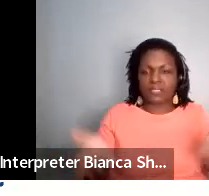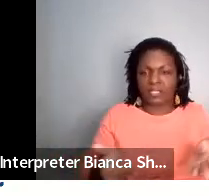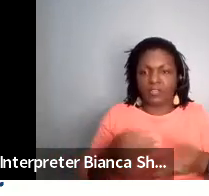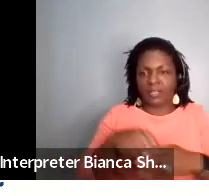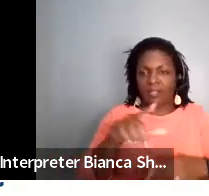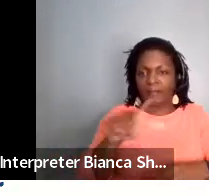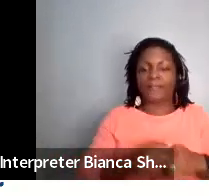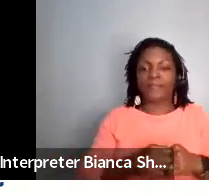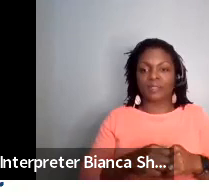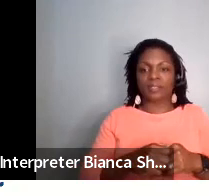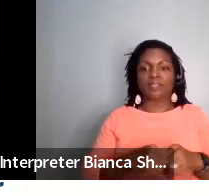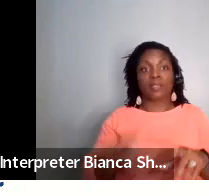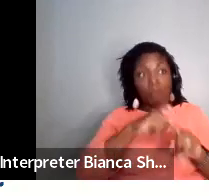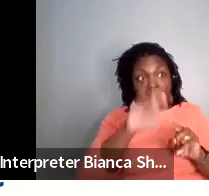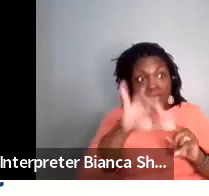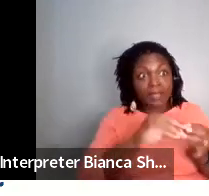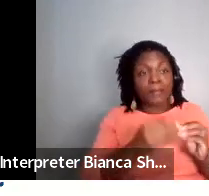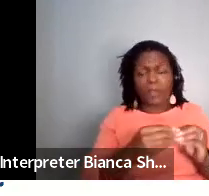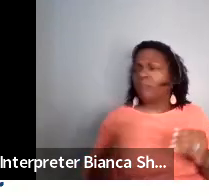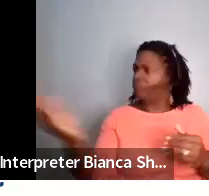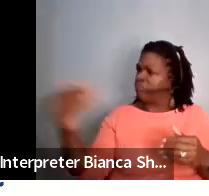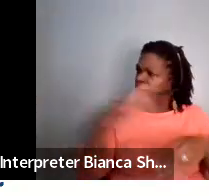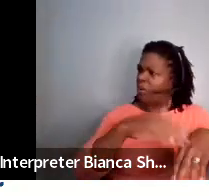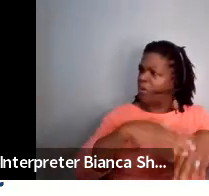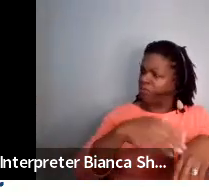Call the line they need to. Sometimes they are gonna need ongoing resources.